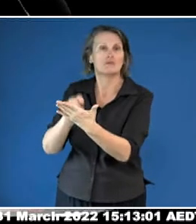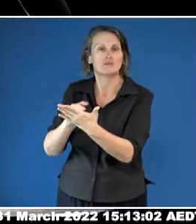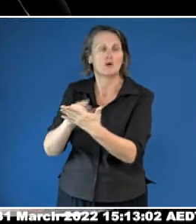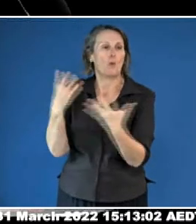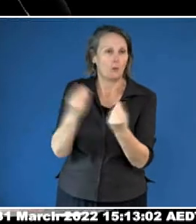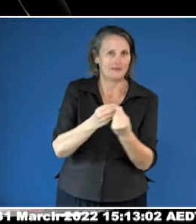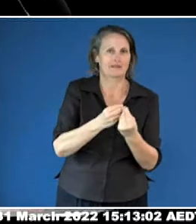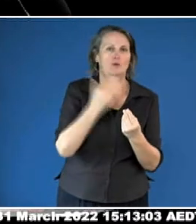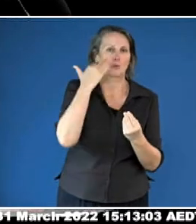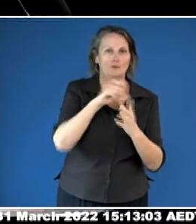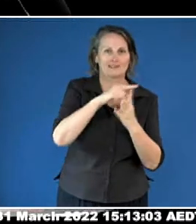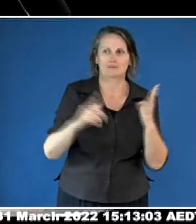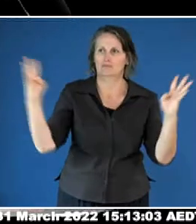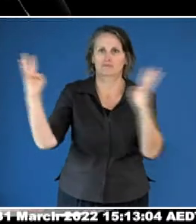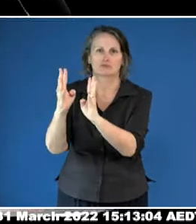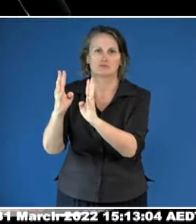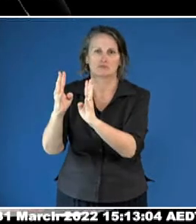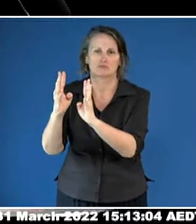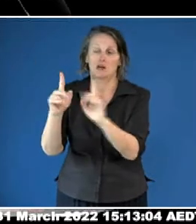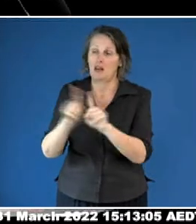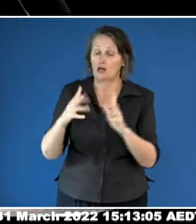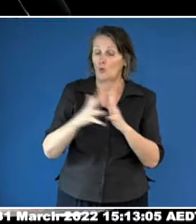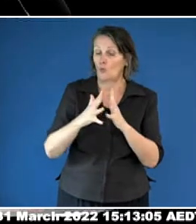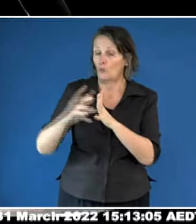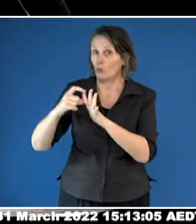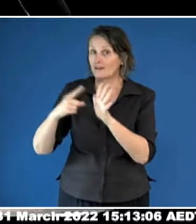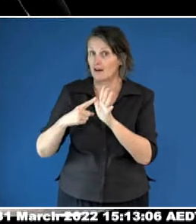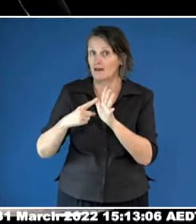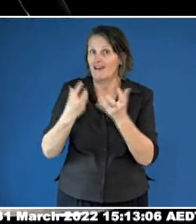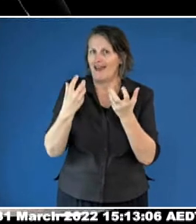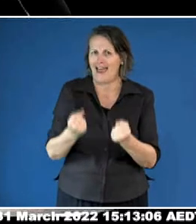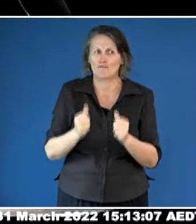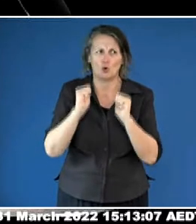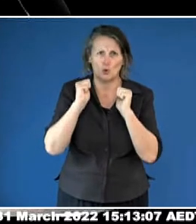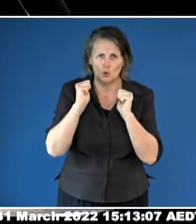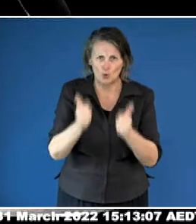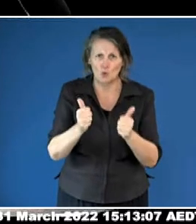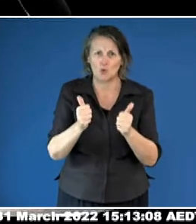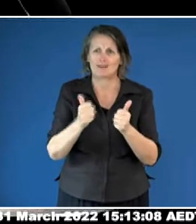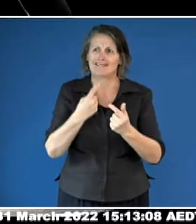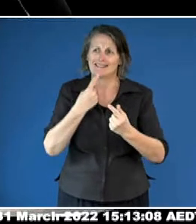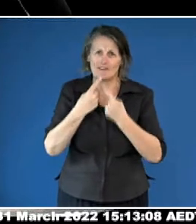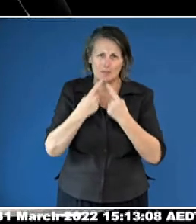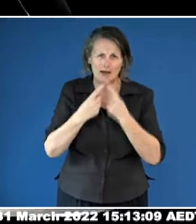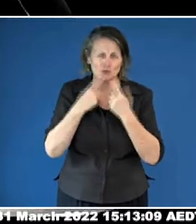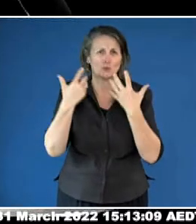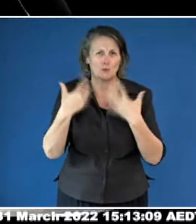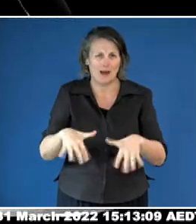And WWDA actually has some incredibly useful, award-winning, groundbreaking resources on